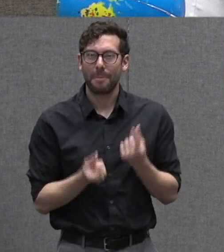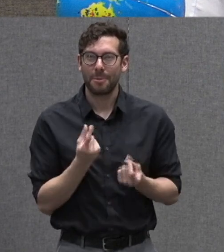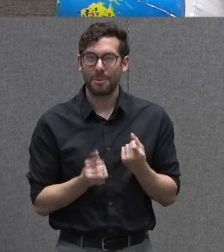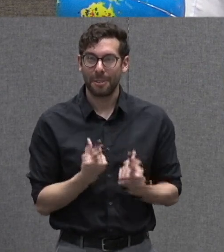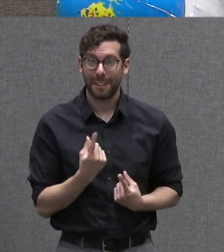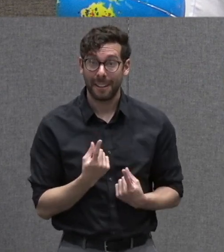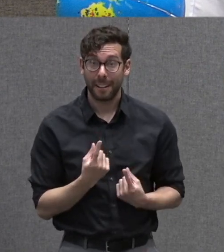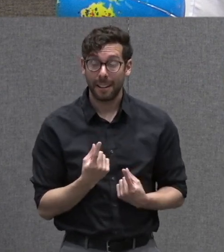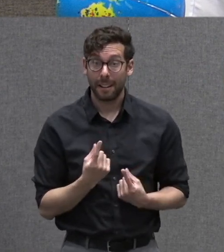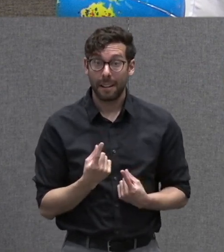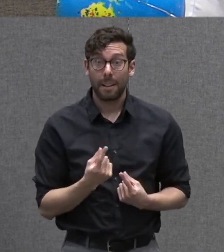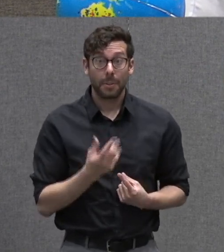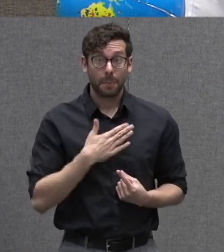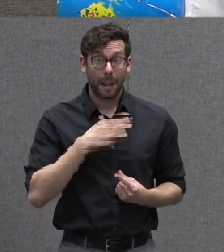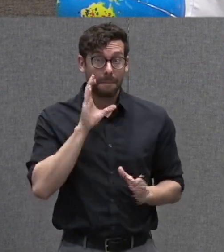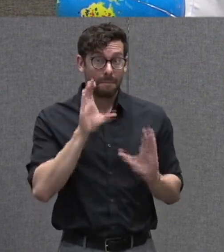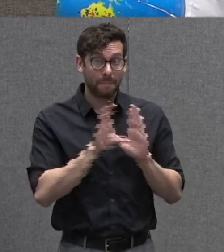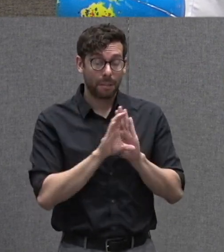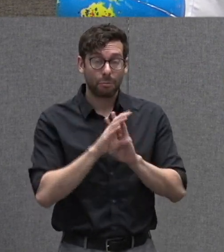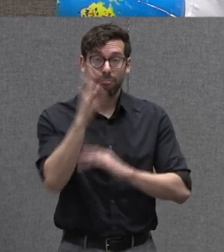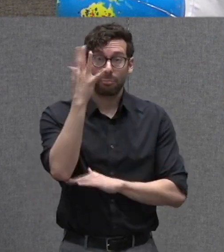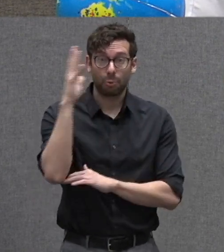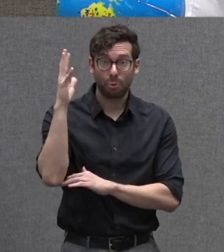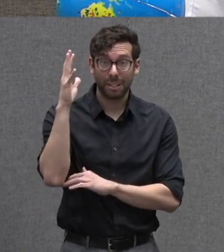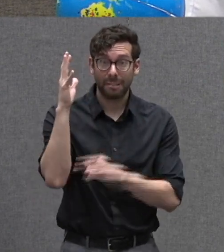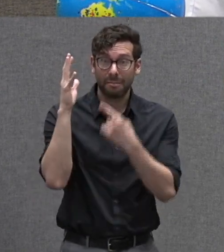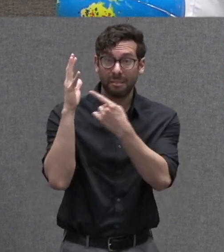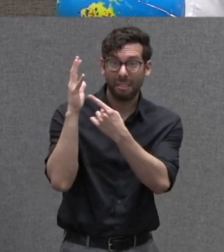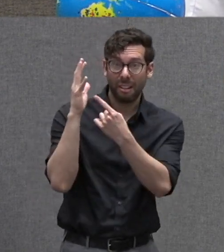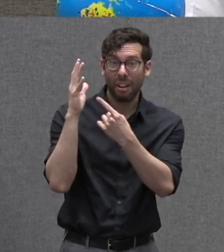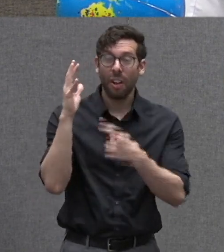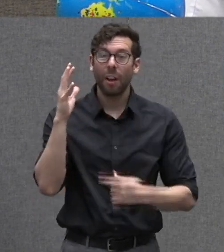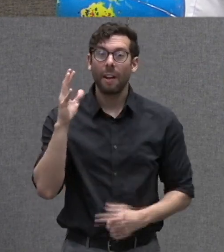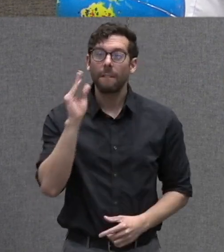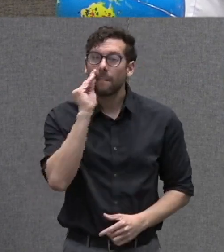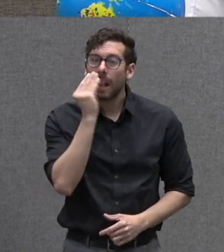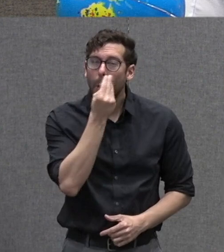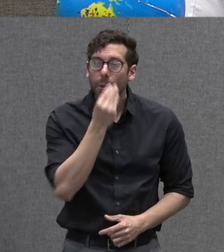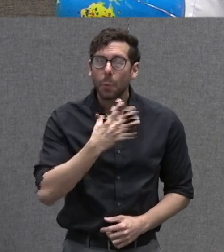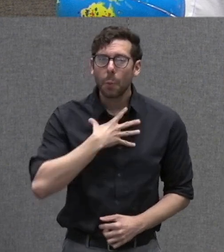and I think they look like popcorn when I'm driving around the city and I see them,